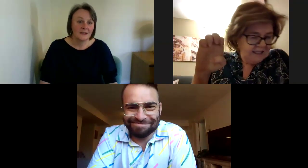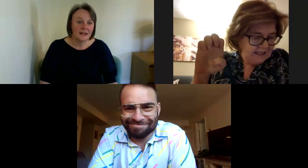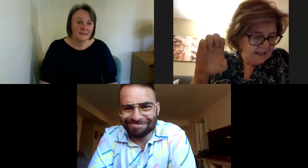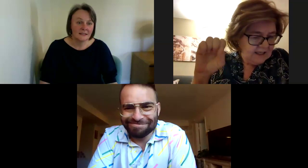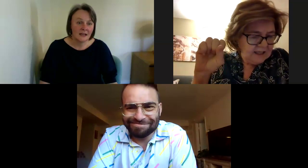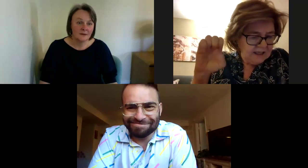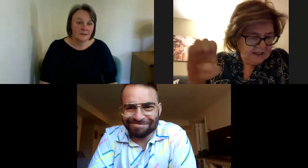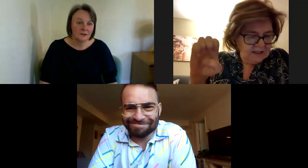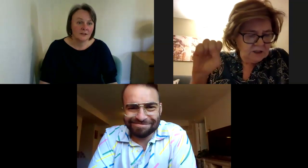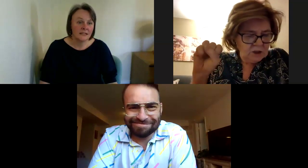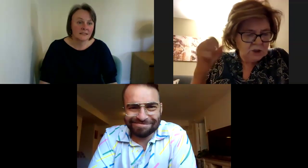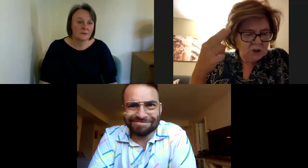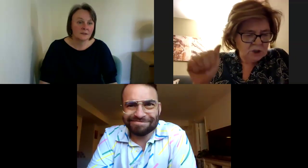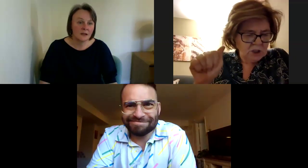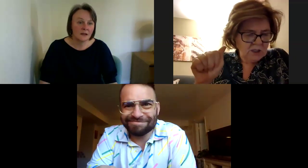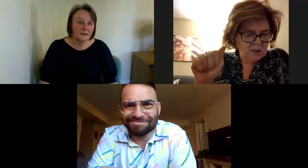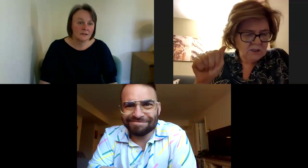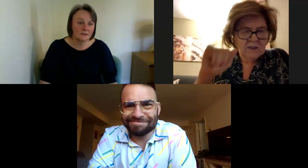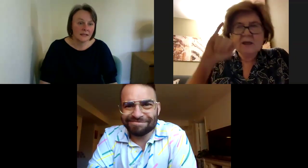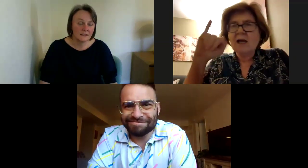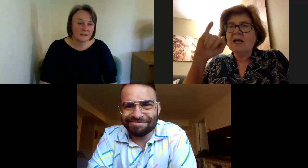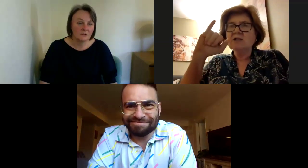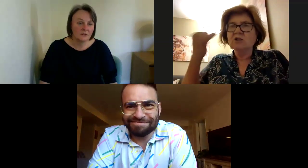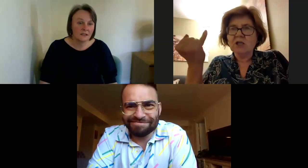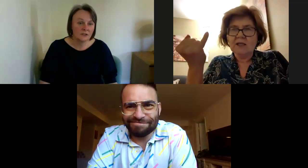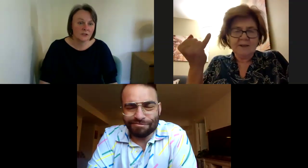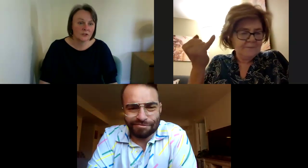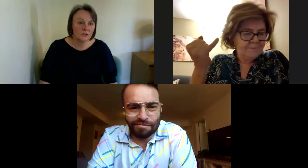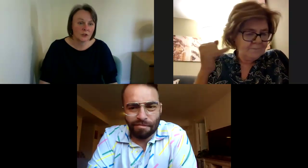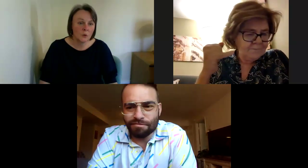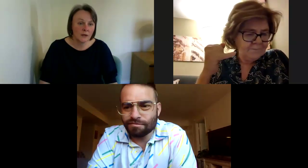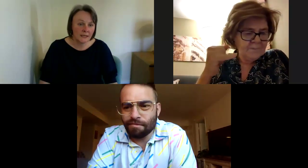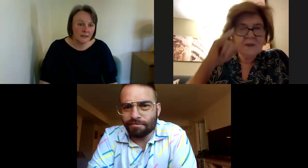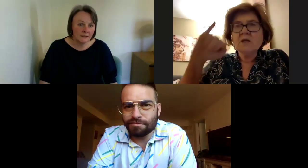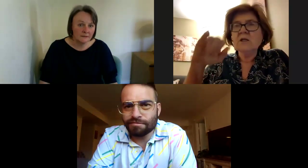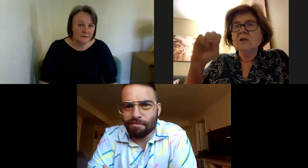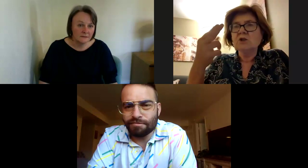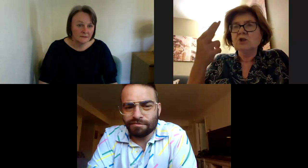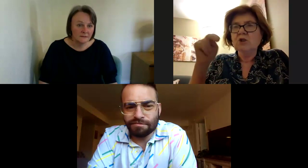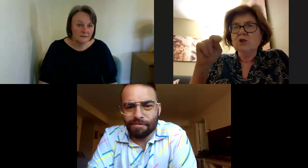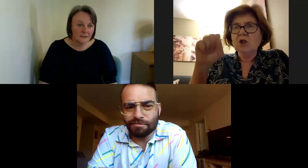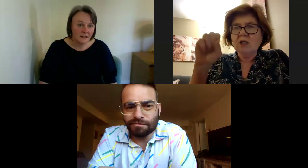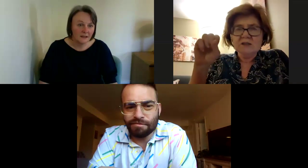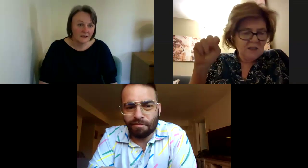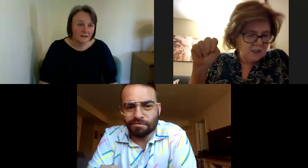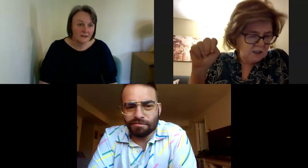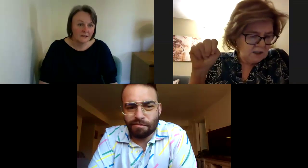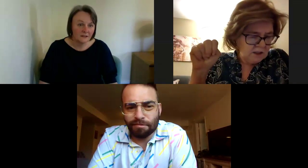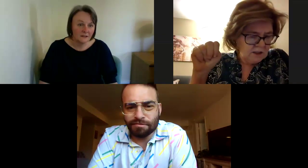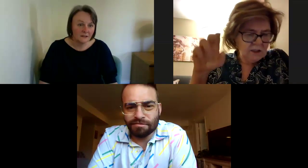Lastly, I would -- or next I would like to introduce Jecoitah,